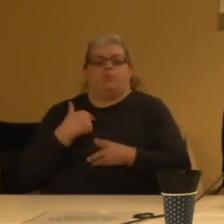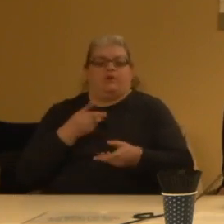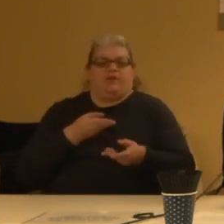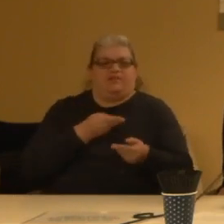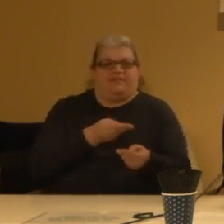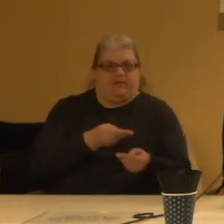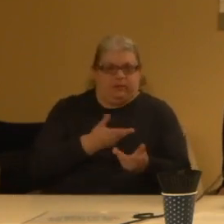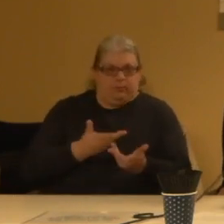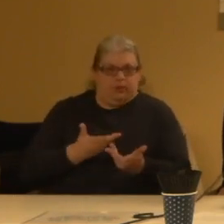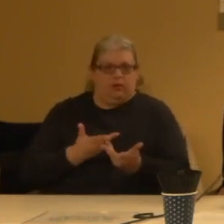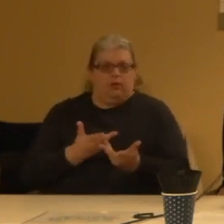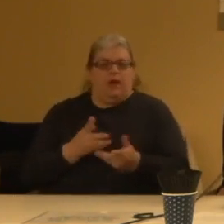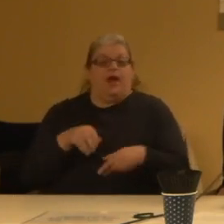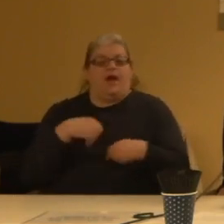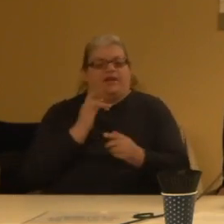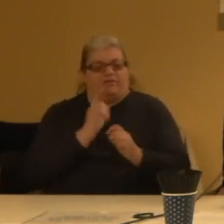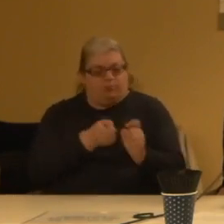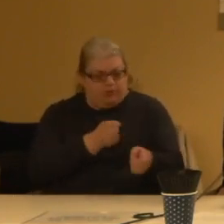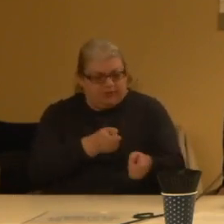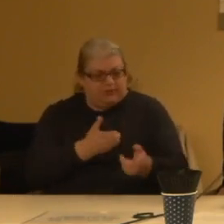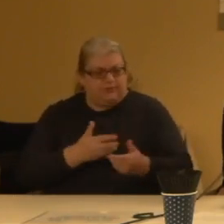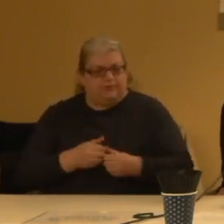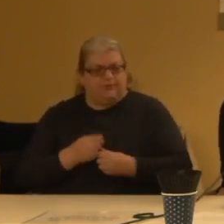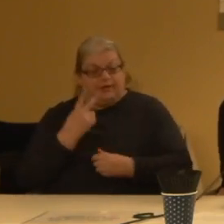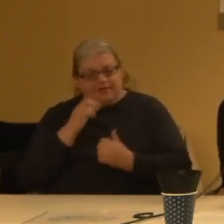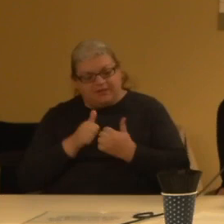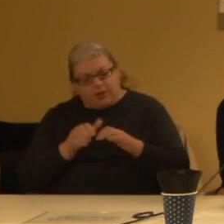And then I also have to give them presents, and then I see how we are, I see how we're doing.